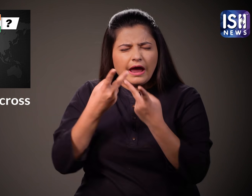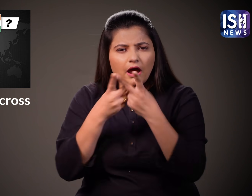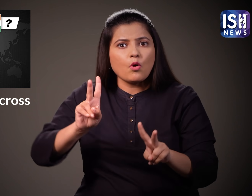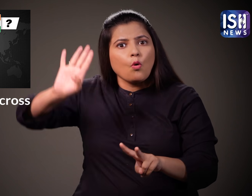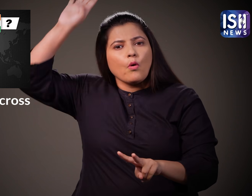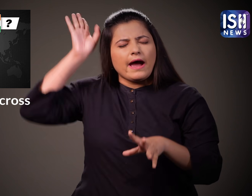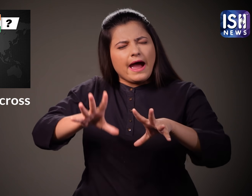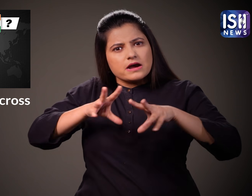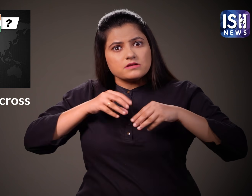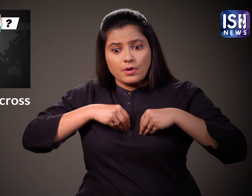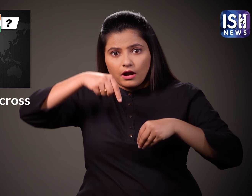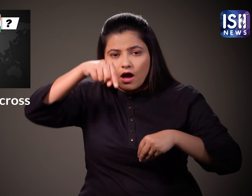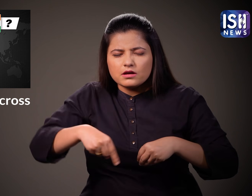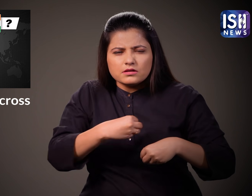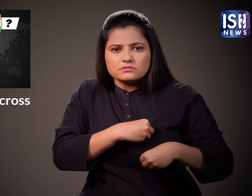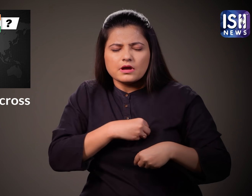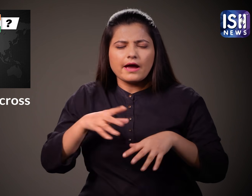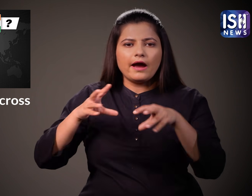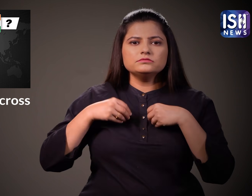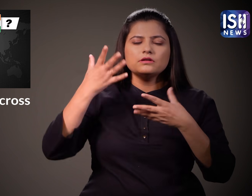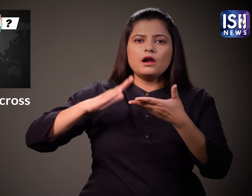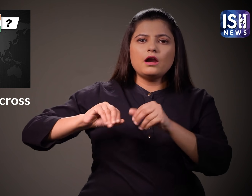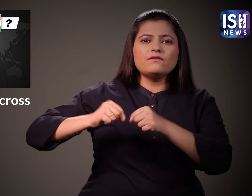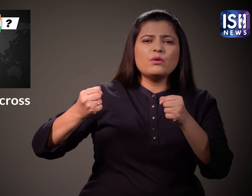Earlier women would do all this but not anymore and opt for divorce.